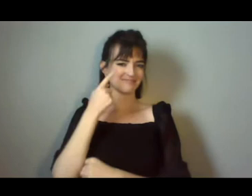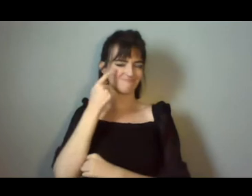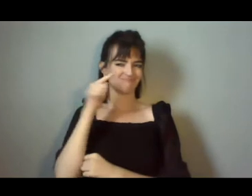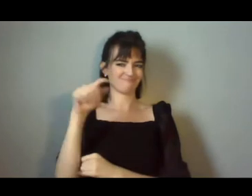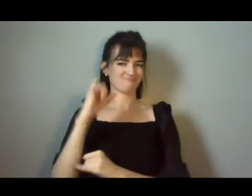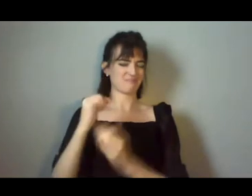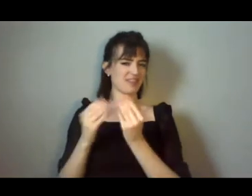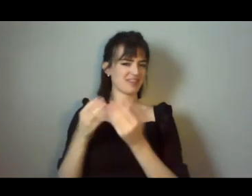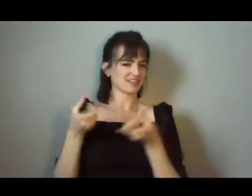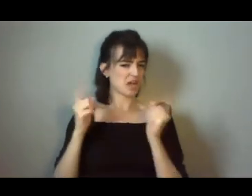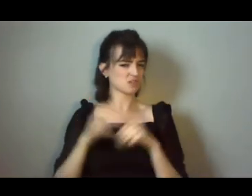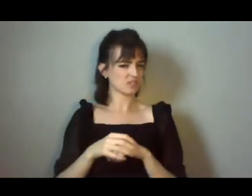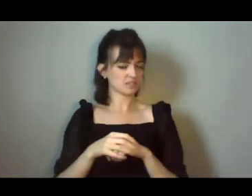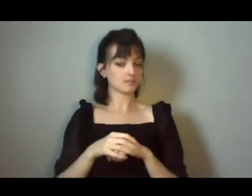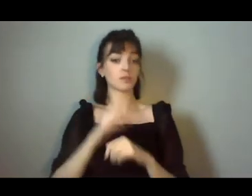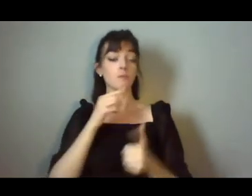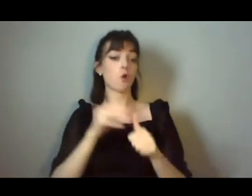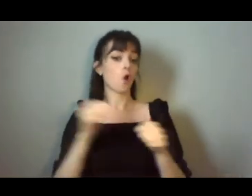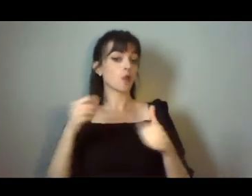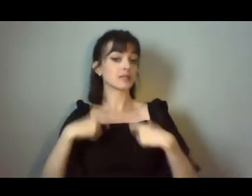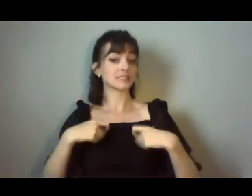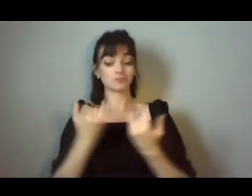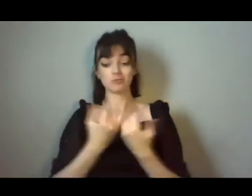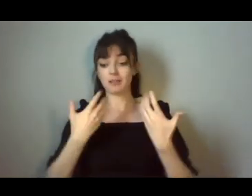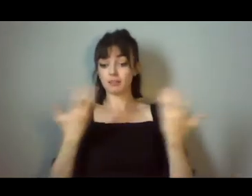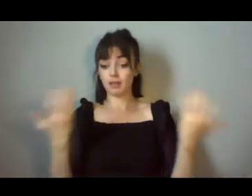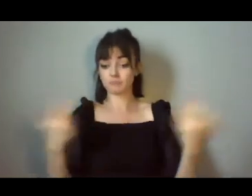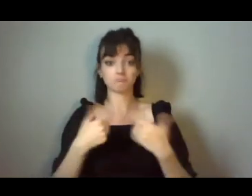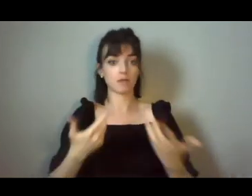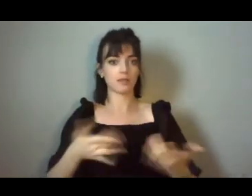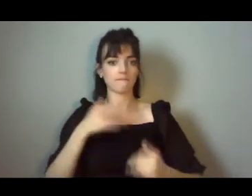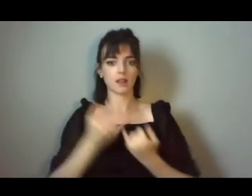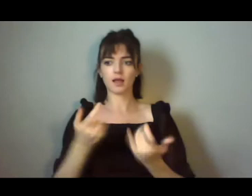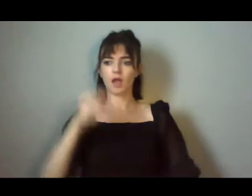whilst others are embracing it and like me know that it will enhance that relationship and bring a